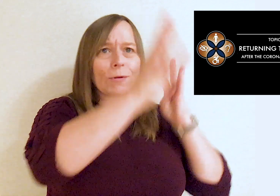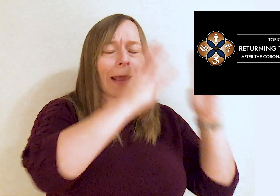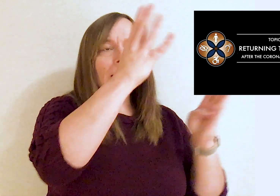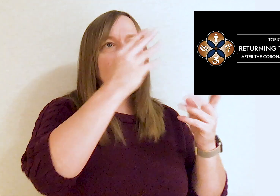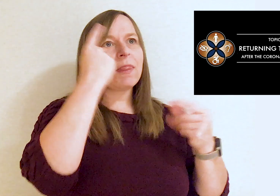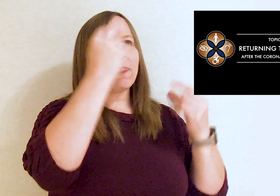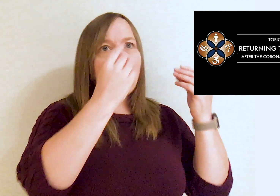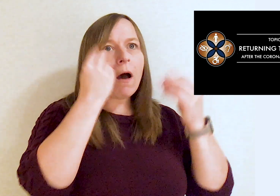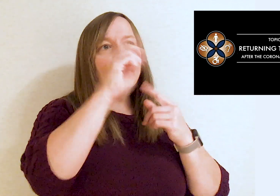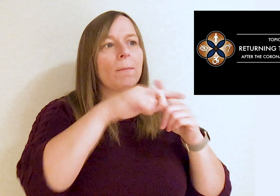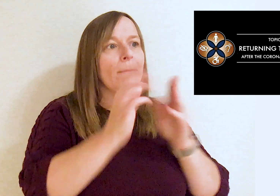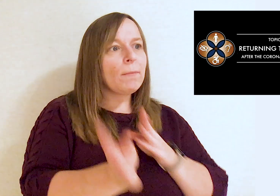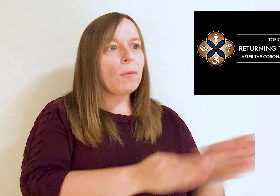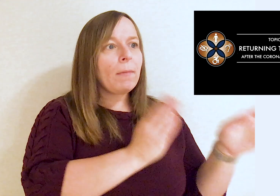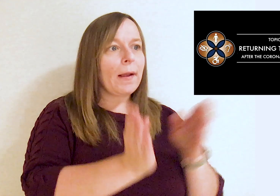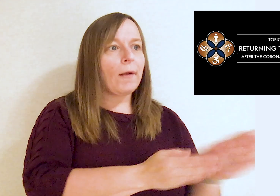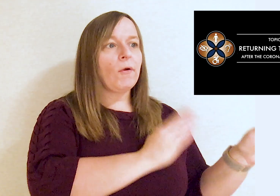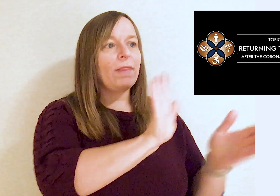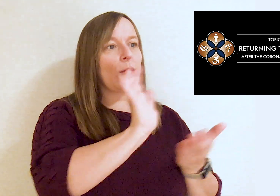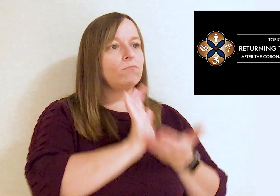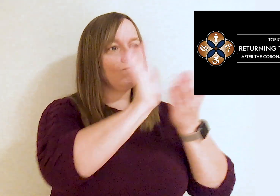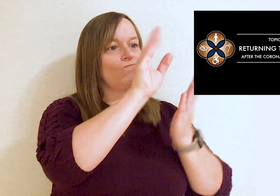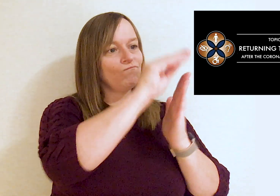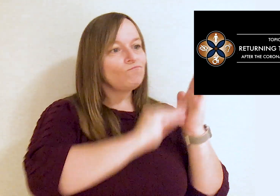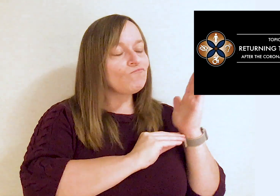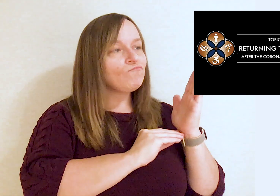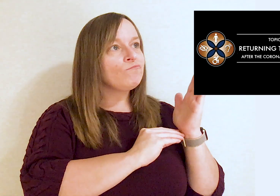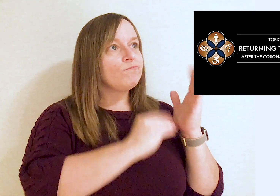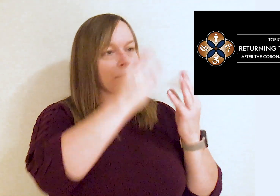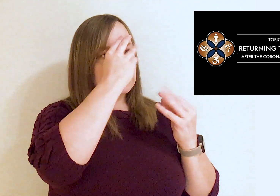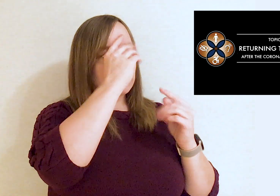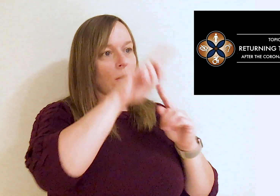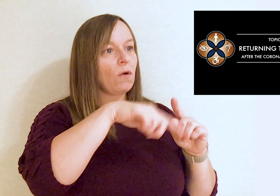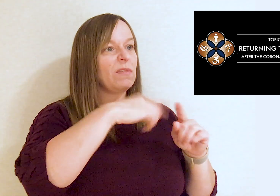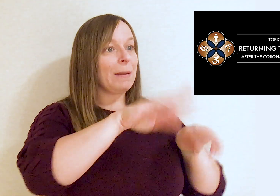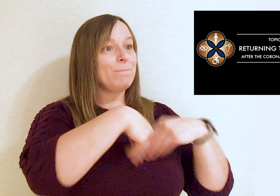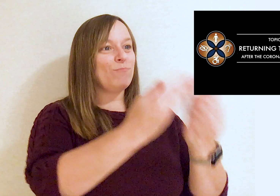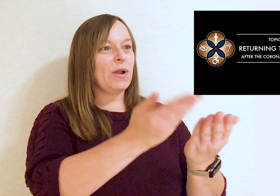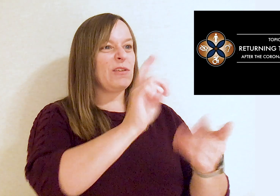really thoughtful in preparing their their plan for the employer.